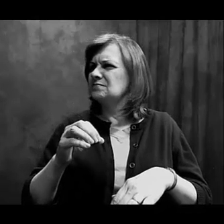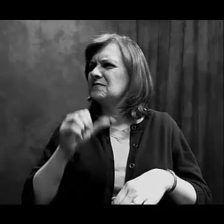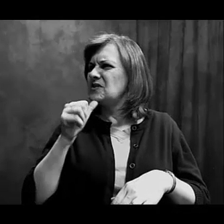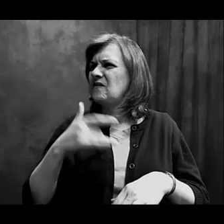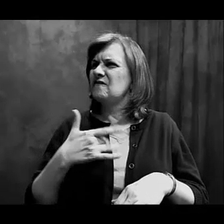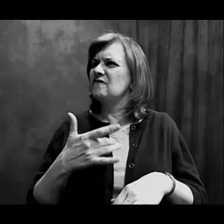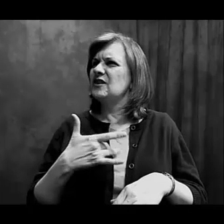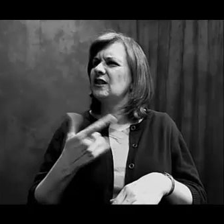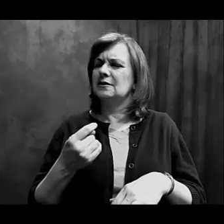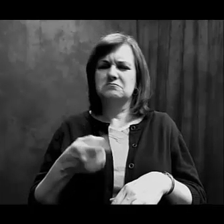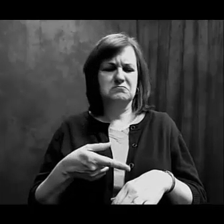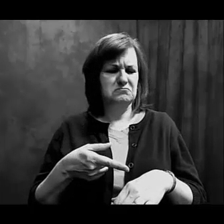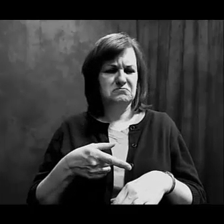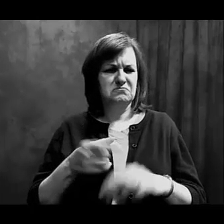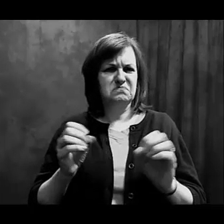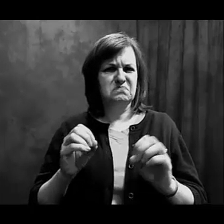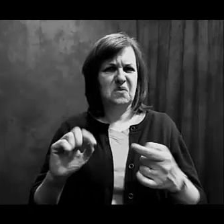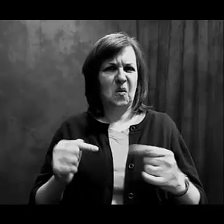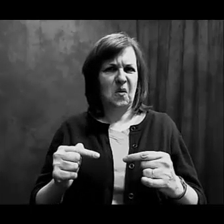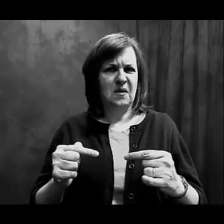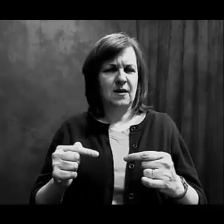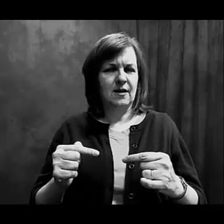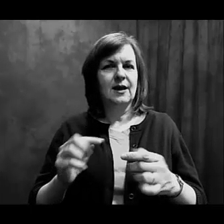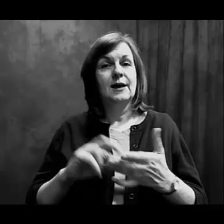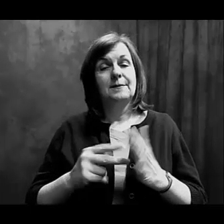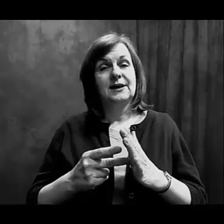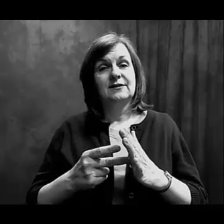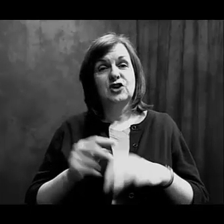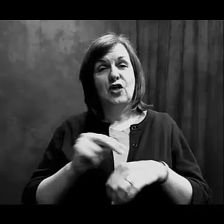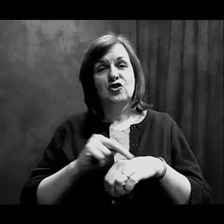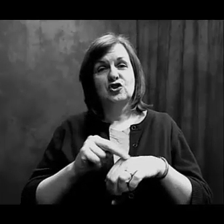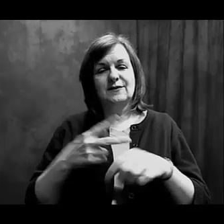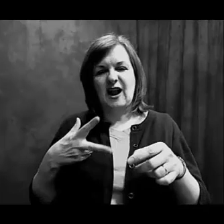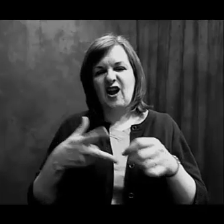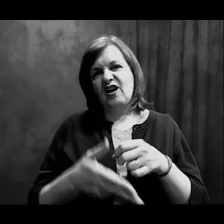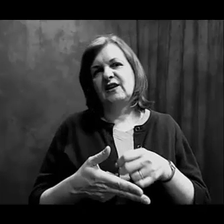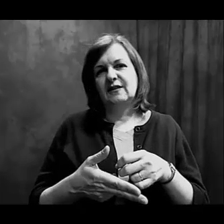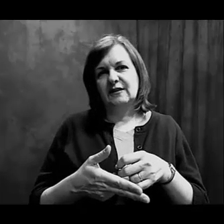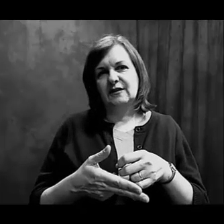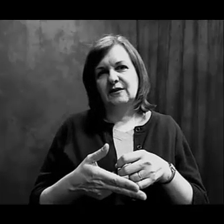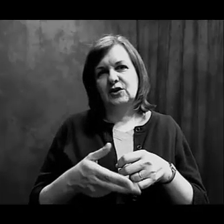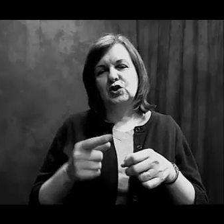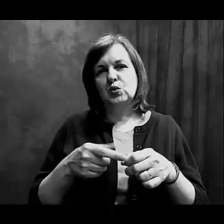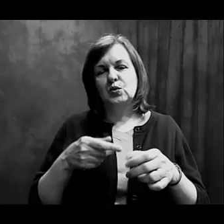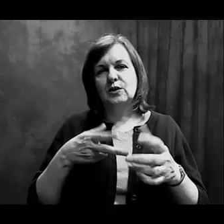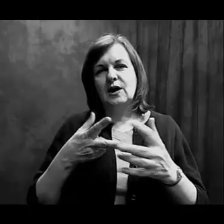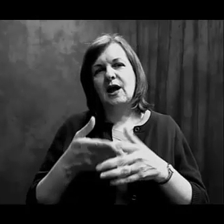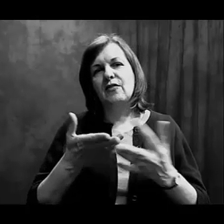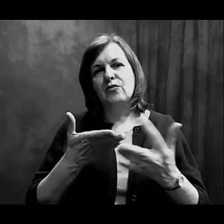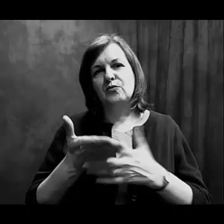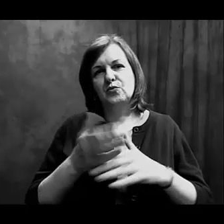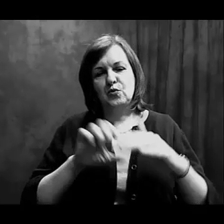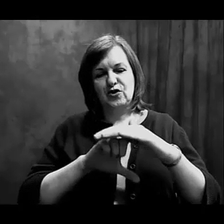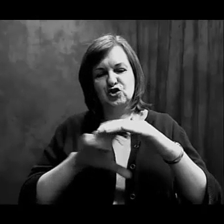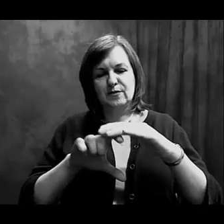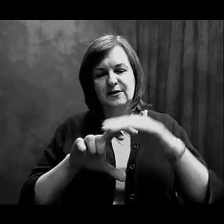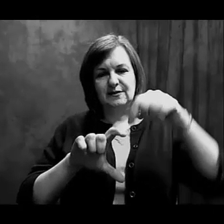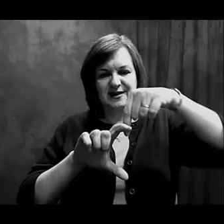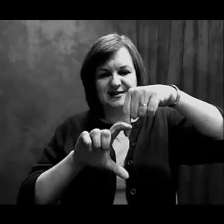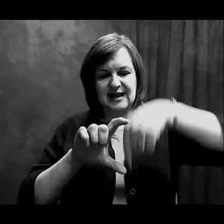even really hurt you severed the nerves to that location see you've actually cut through the dermal layer